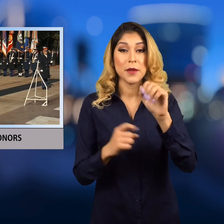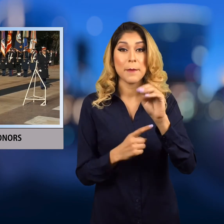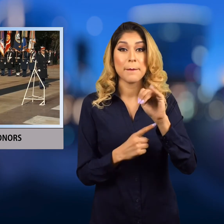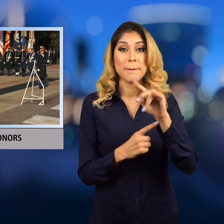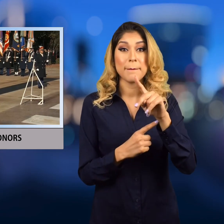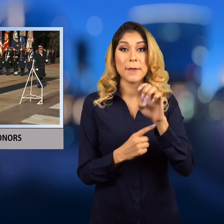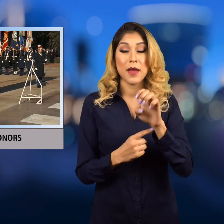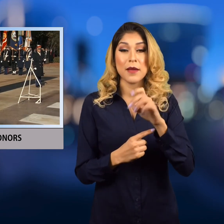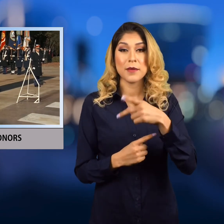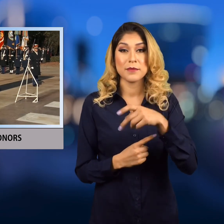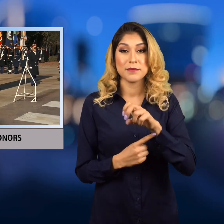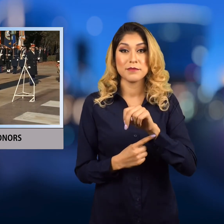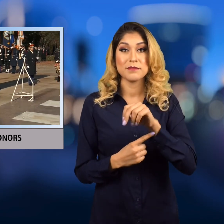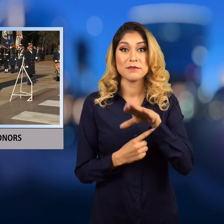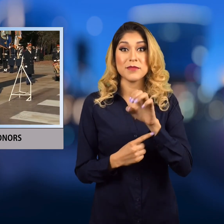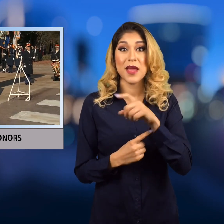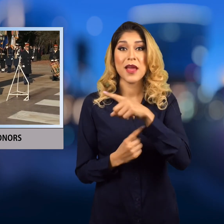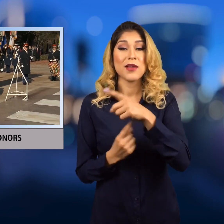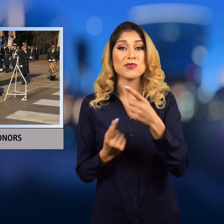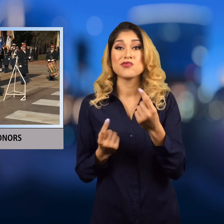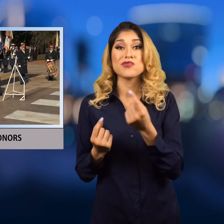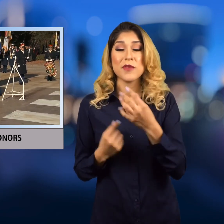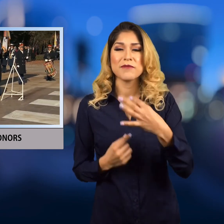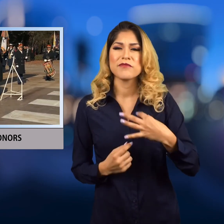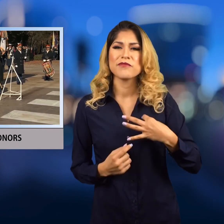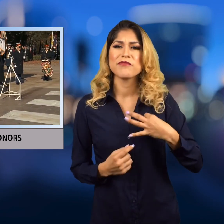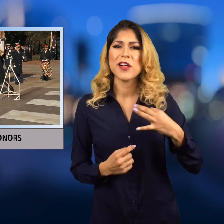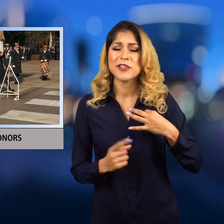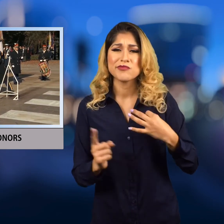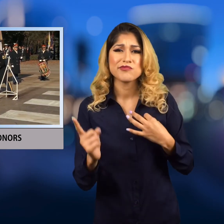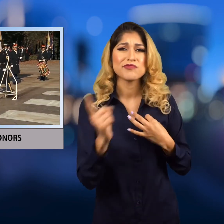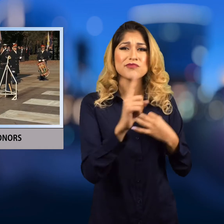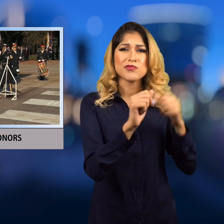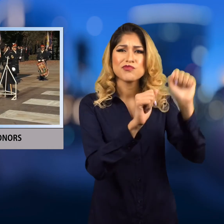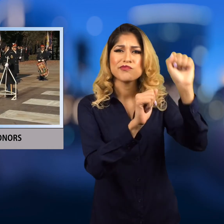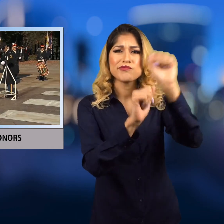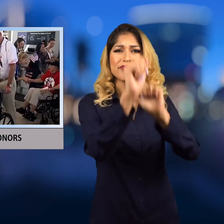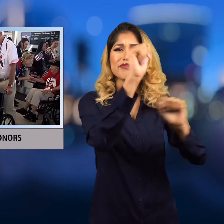observed the day by volunteering to help clean